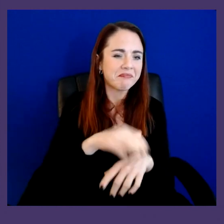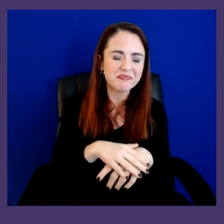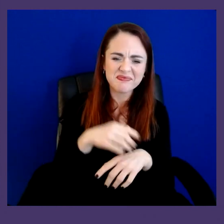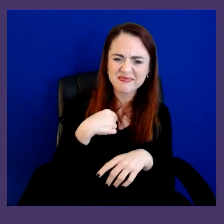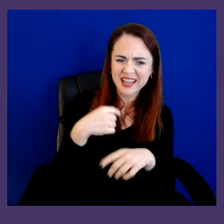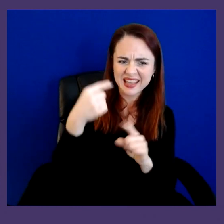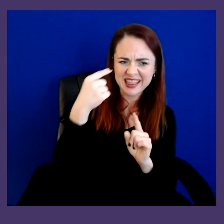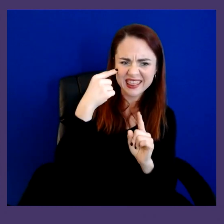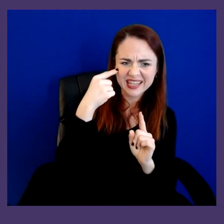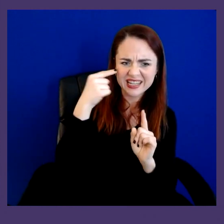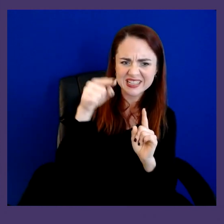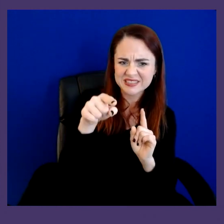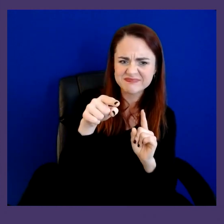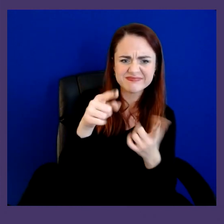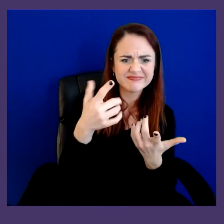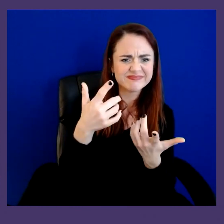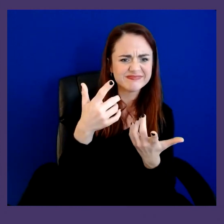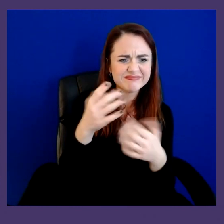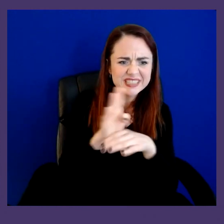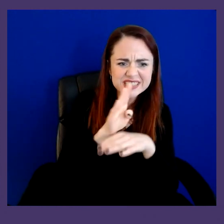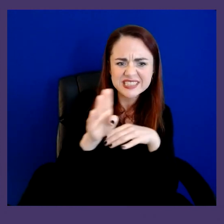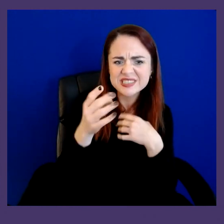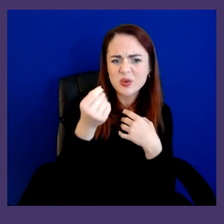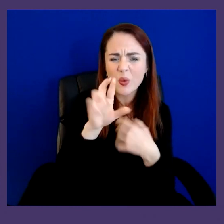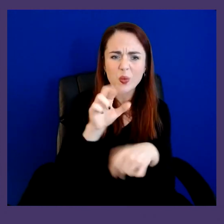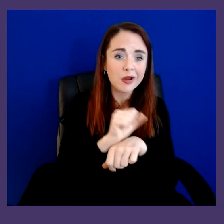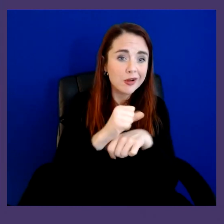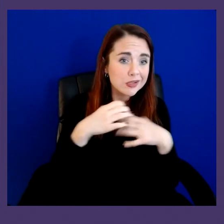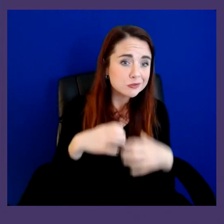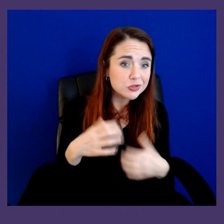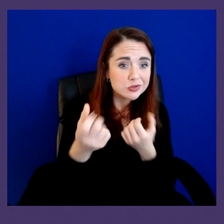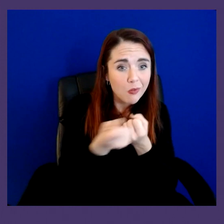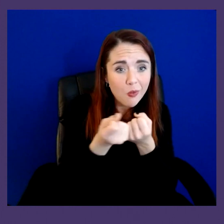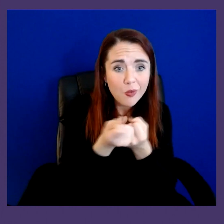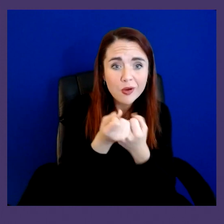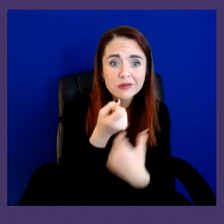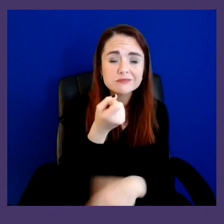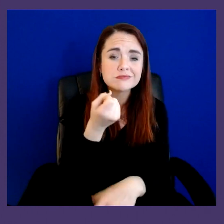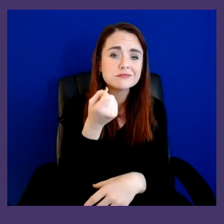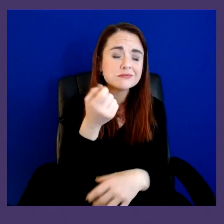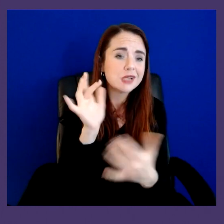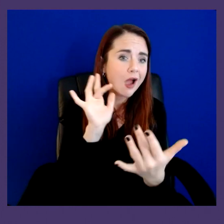in customer support or in a contact center and you're looking to make your customer support accessible,